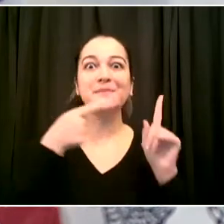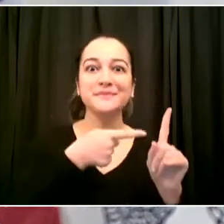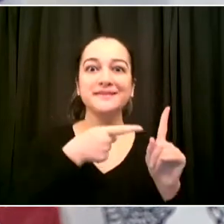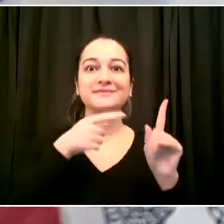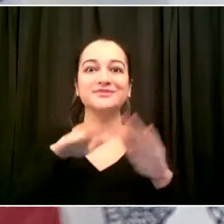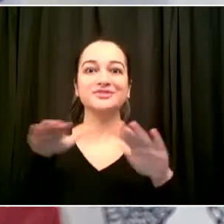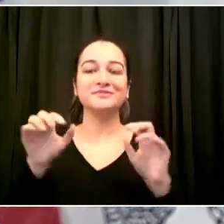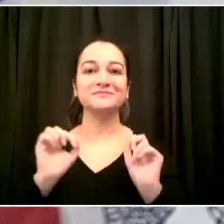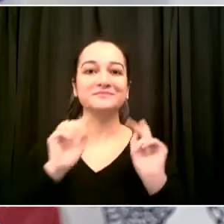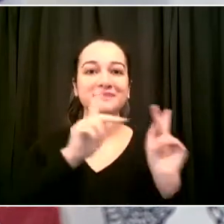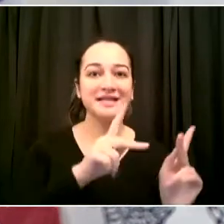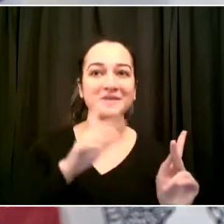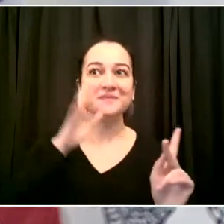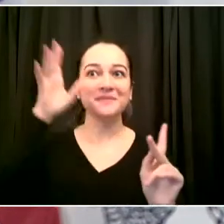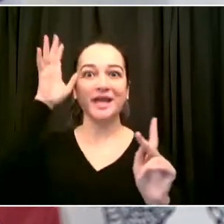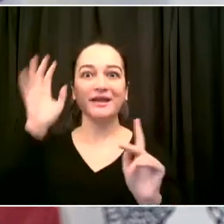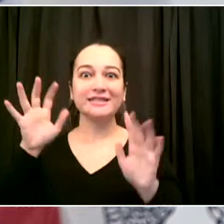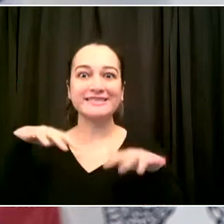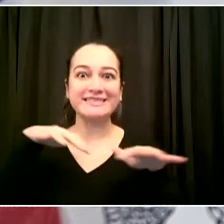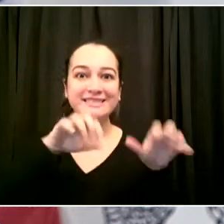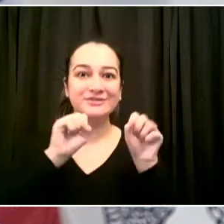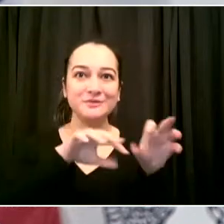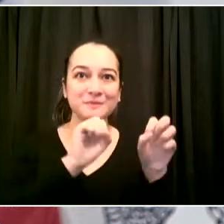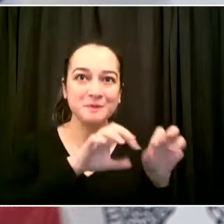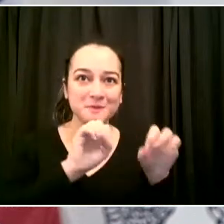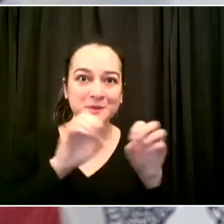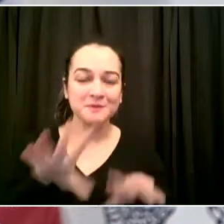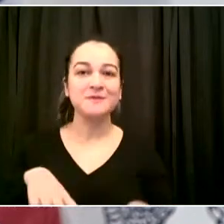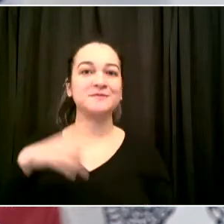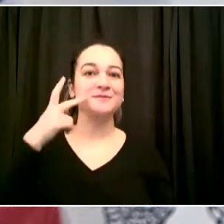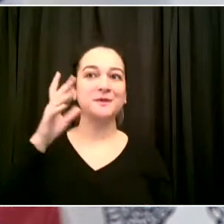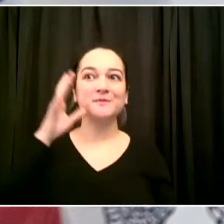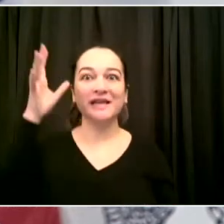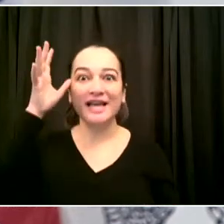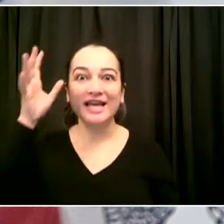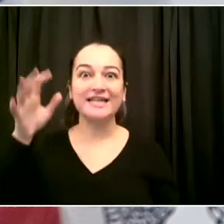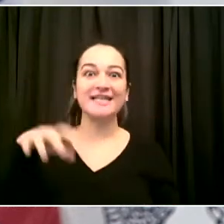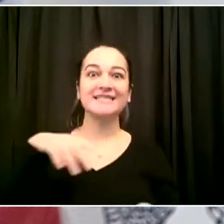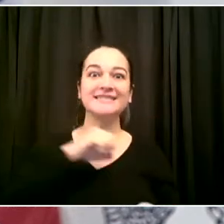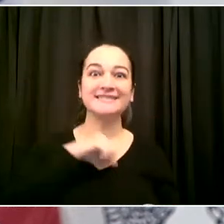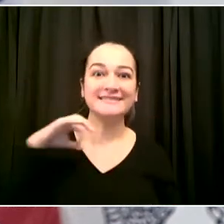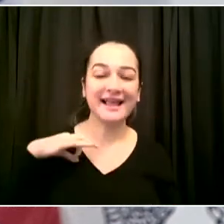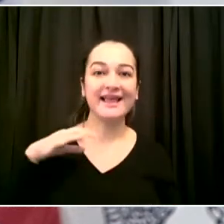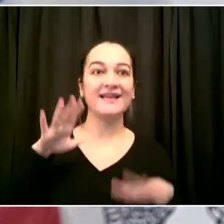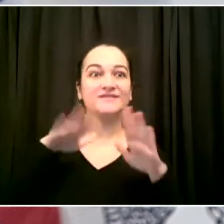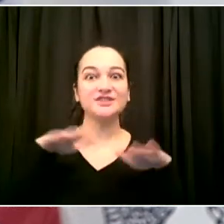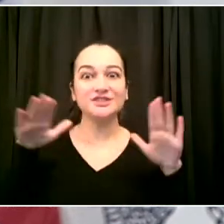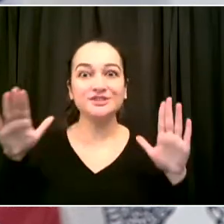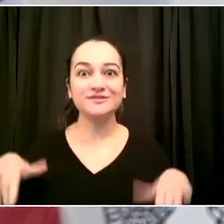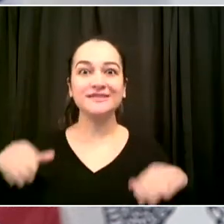YOU TALKING ABOUT PARENTS, KIDS,